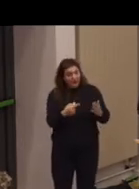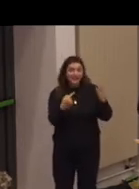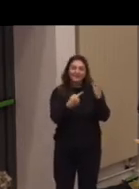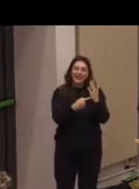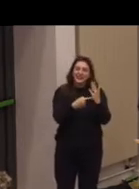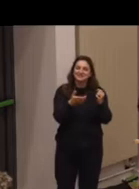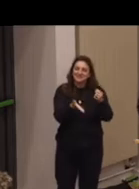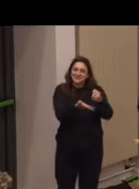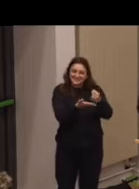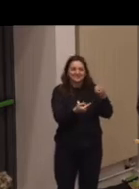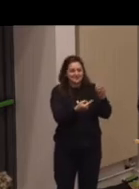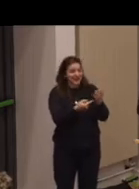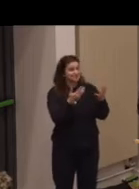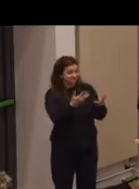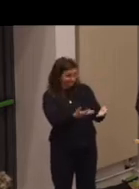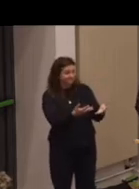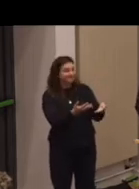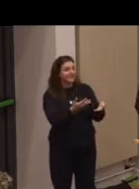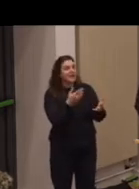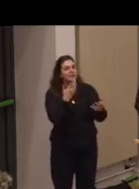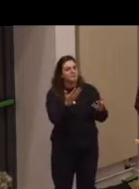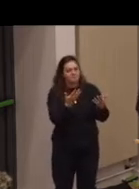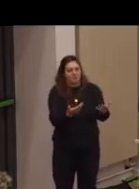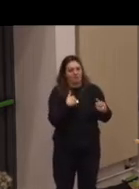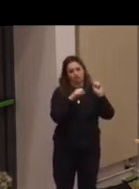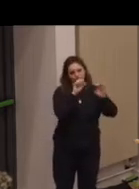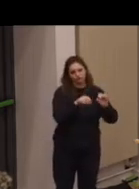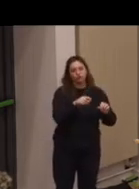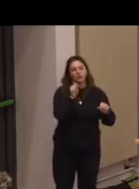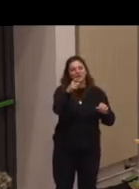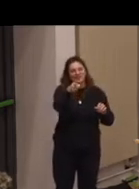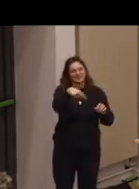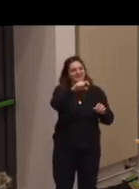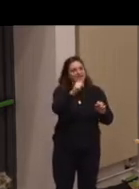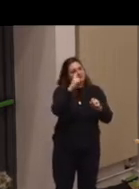will also apply to other types of services. Now the reason I am focusing on assistive